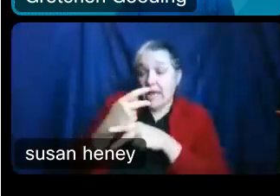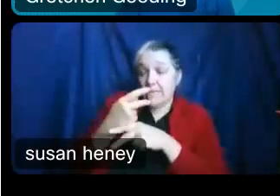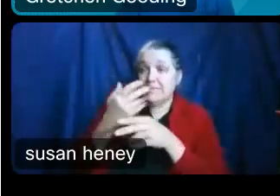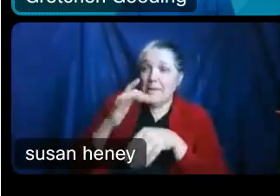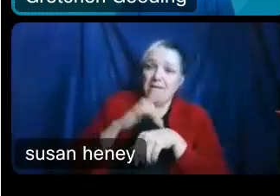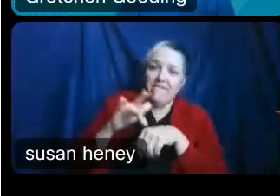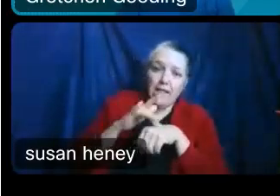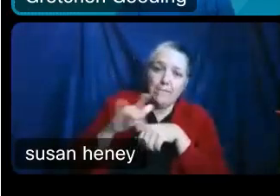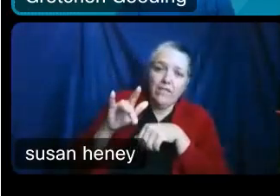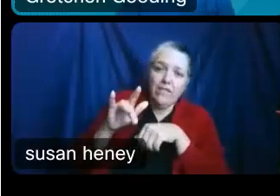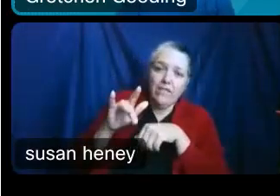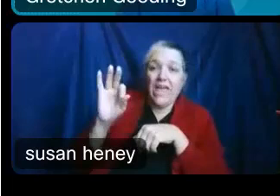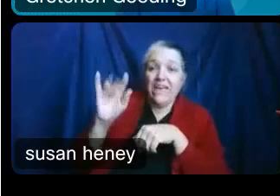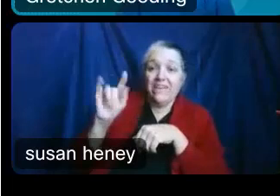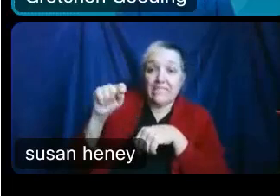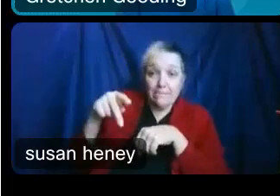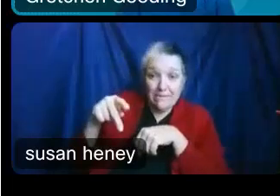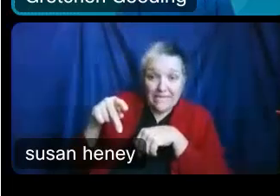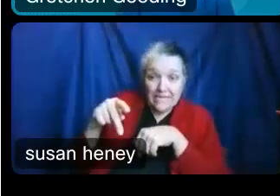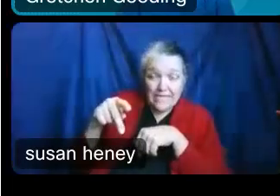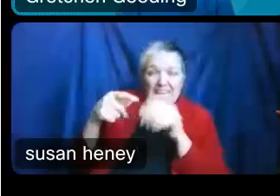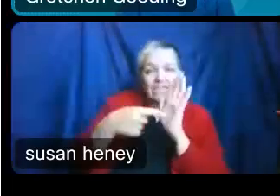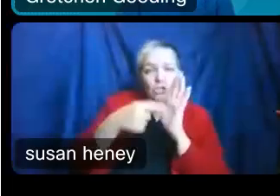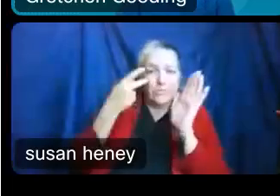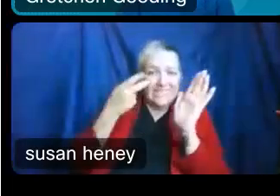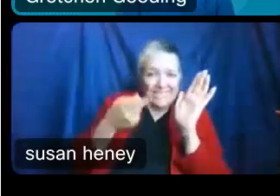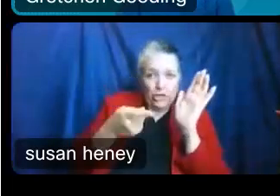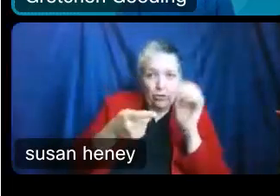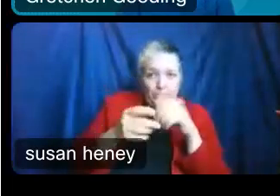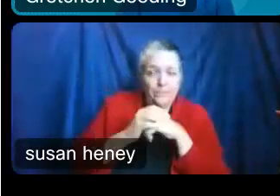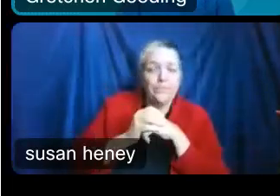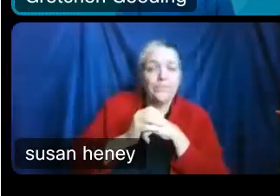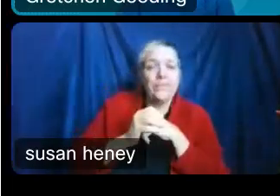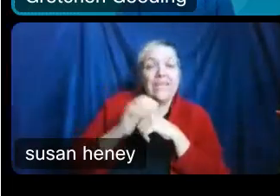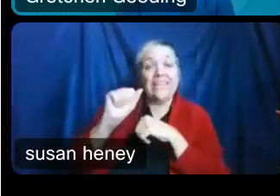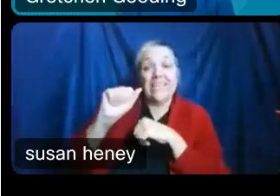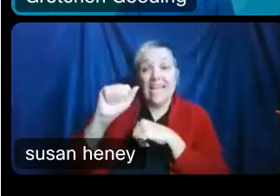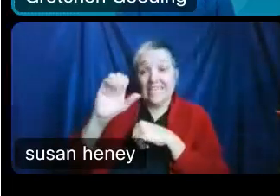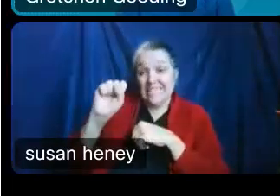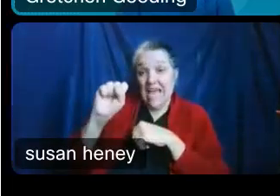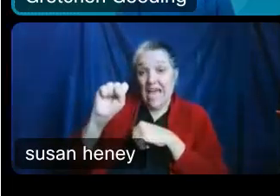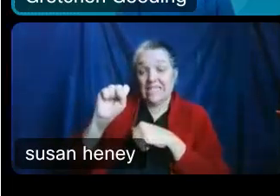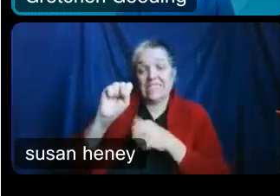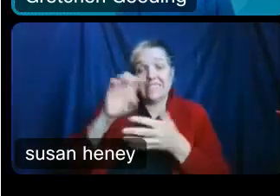through the FPT site as shown below. The ACS table list contains columns with the table